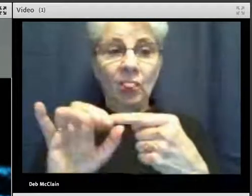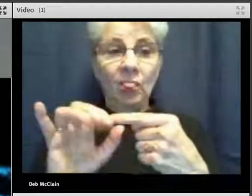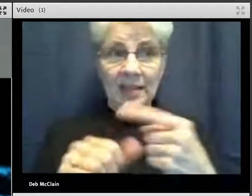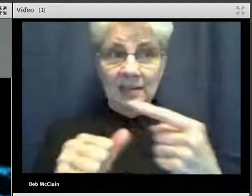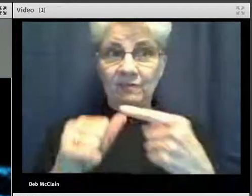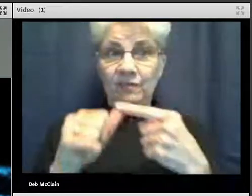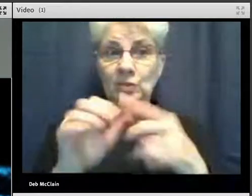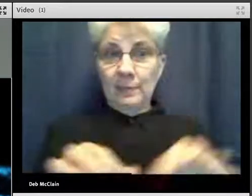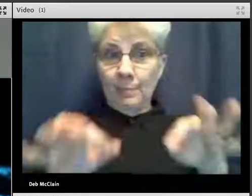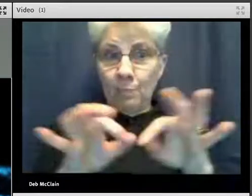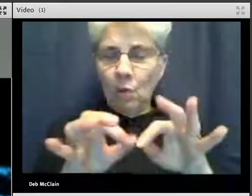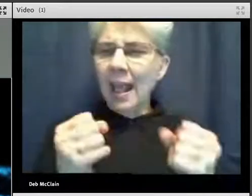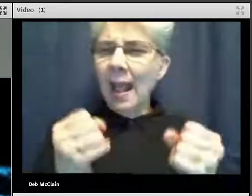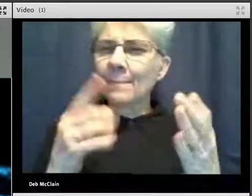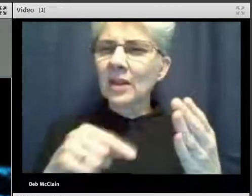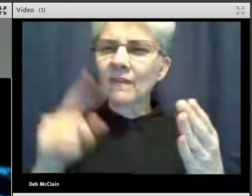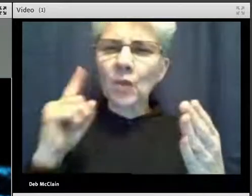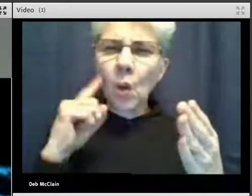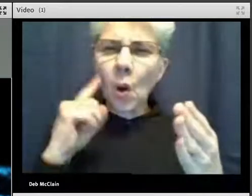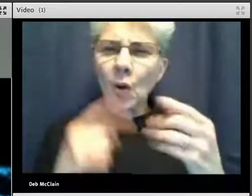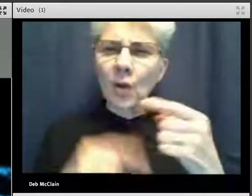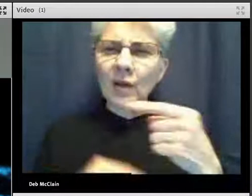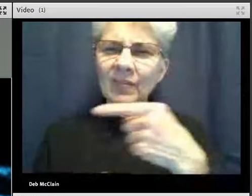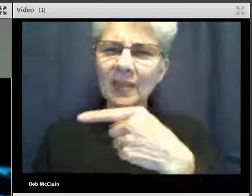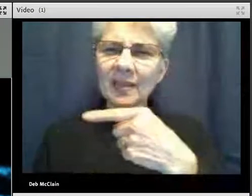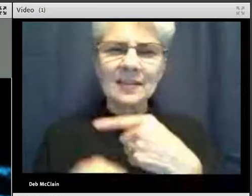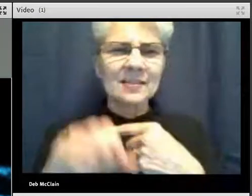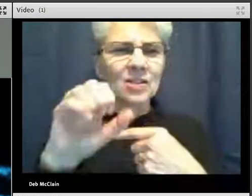So how many of you have heard of search engine optimization?